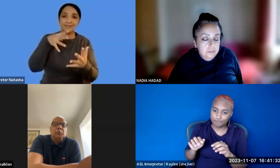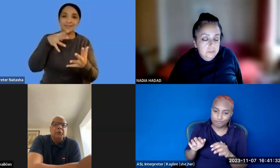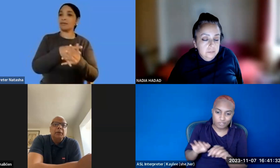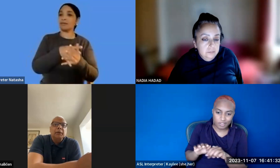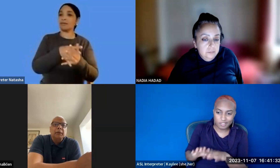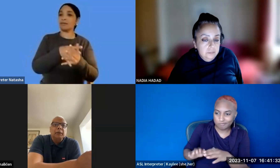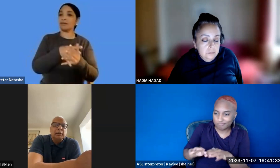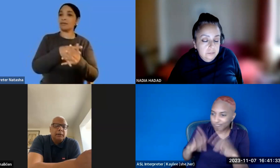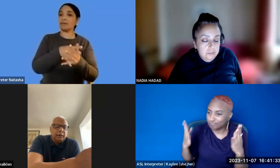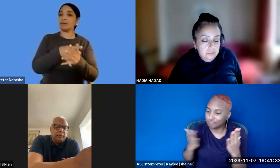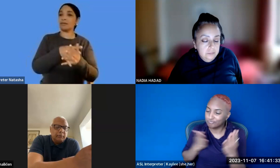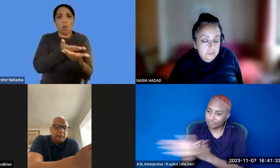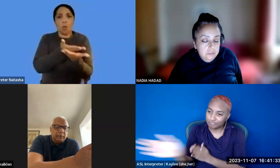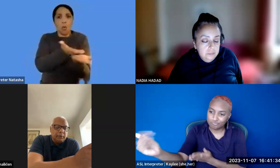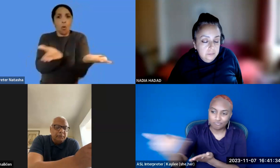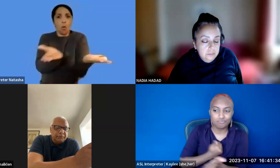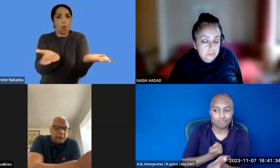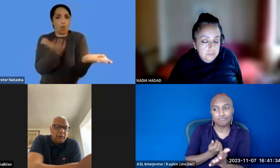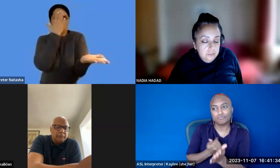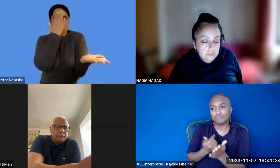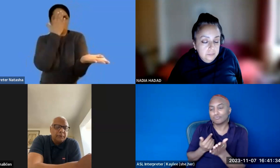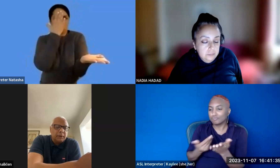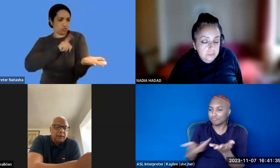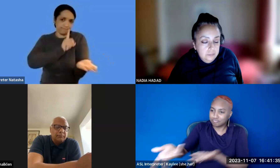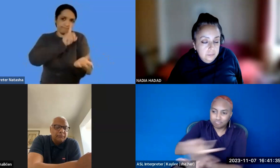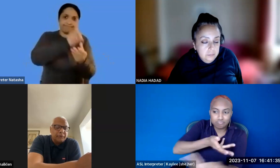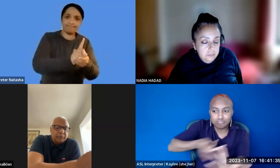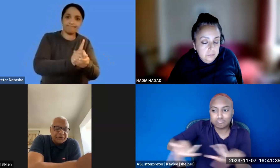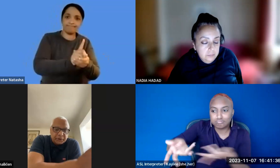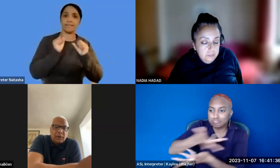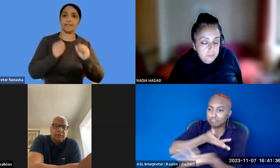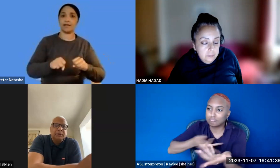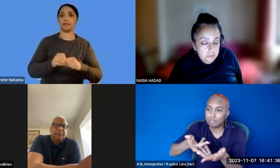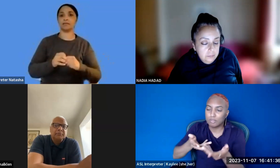We were involved from the start,